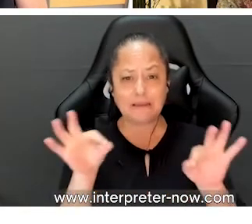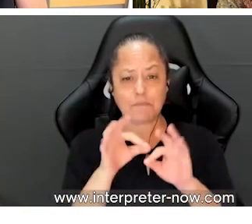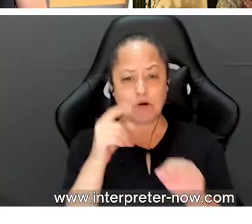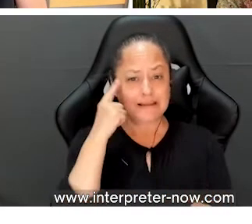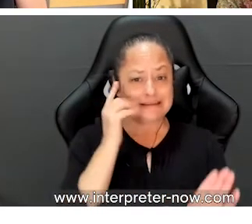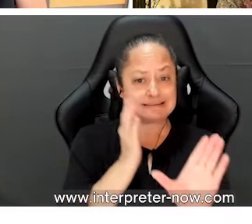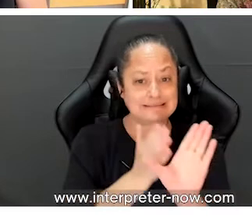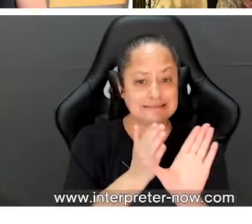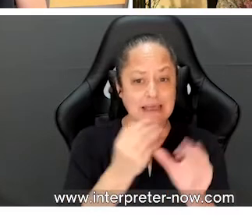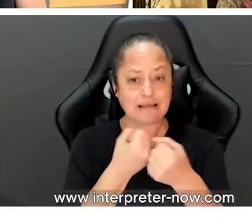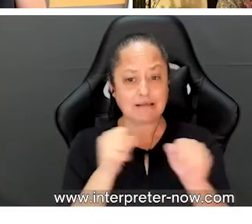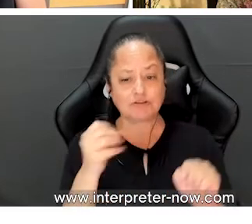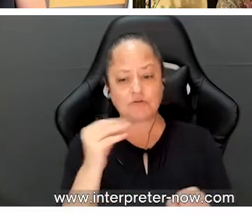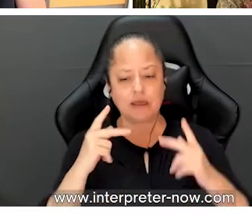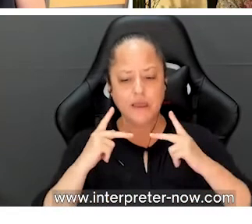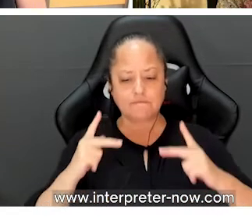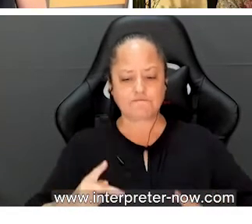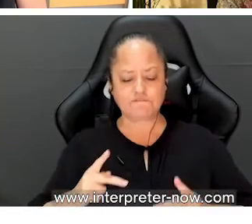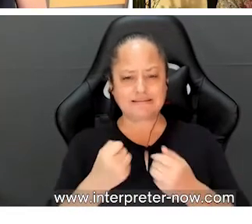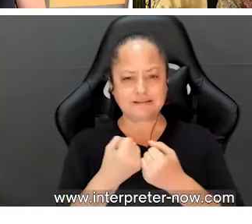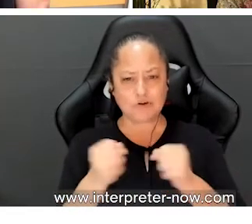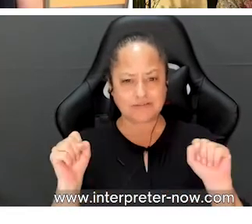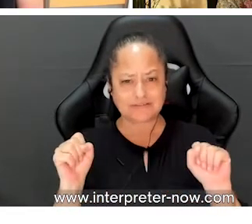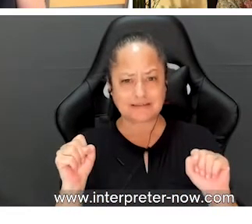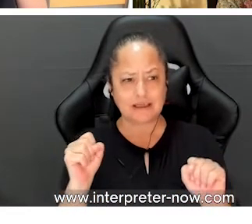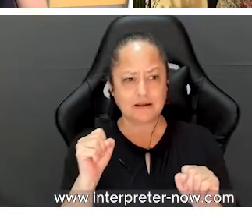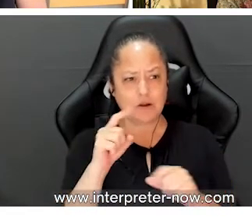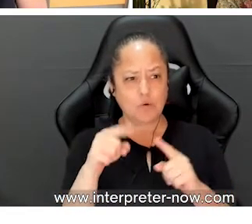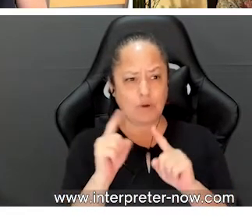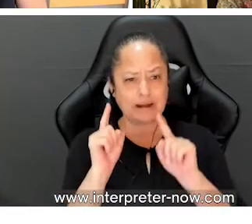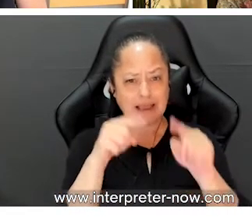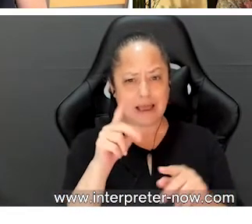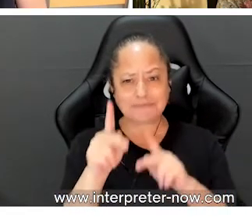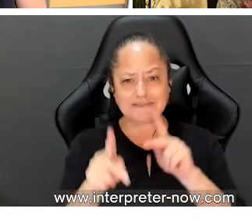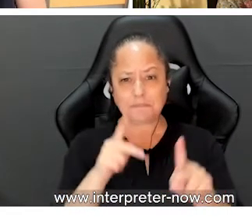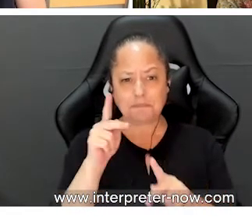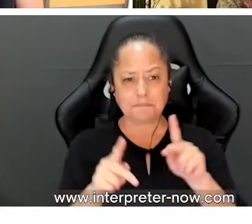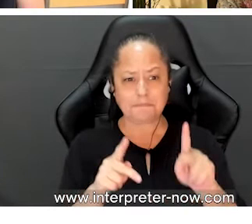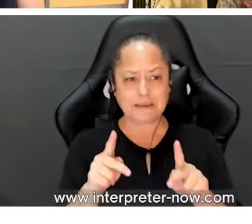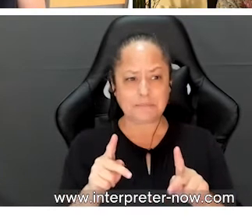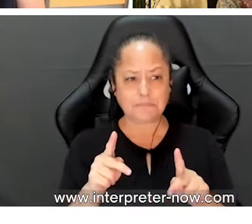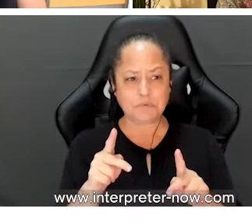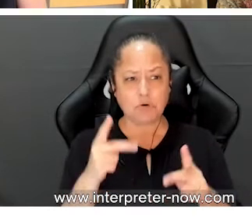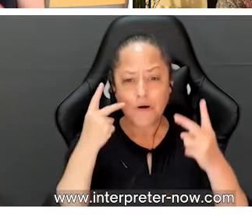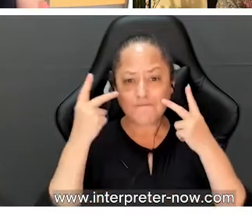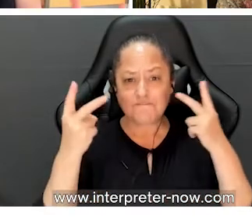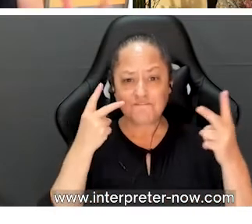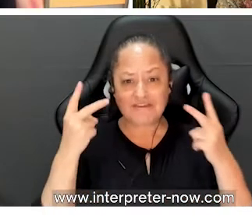And when it comes to people who are visibly religious, and people who might be construed